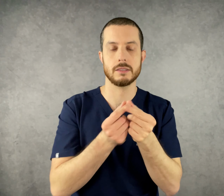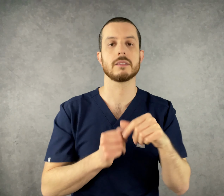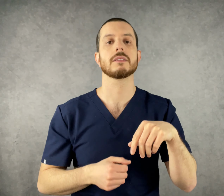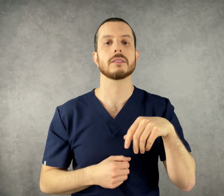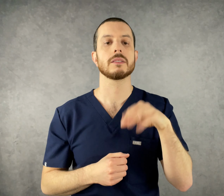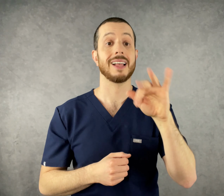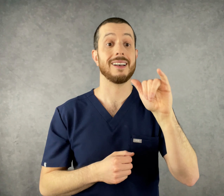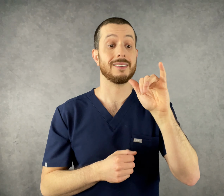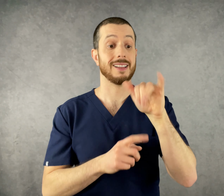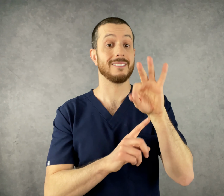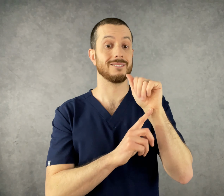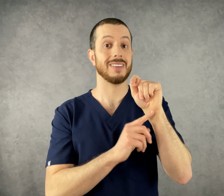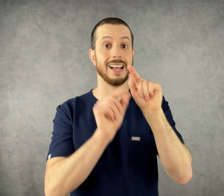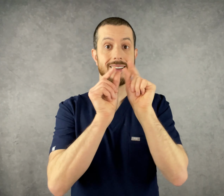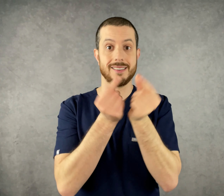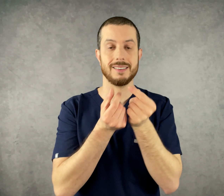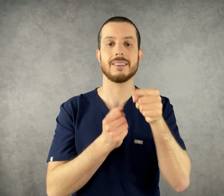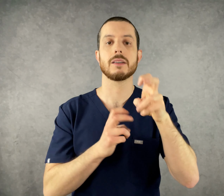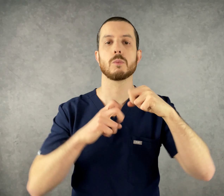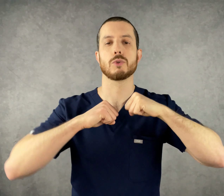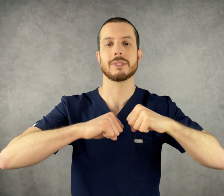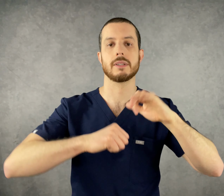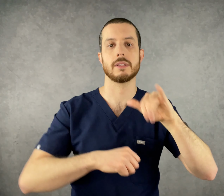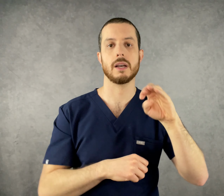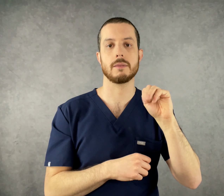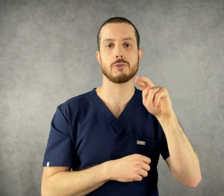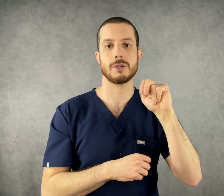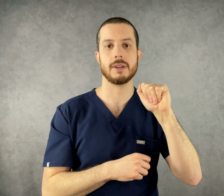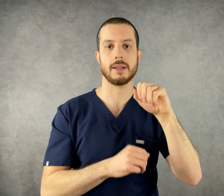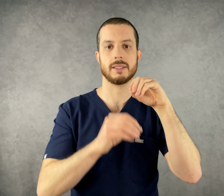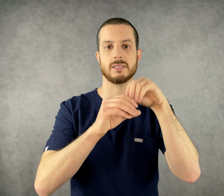That fat bubble protects the mRNA inside.